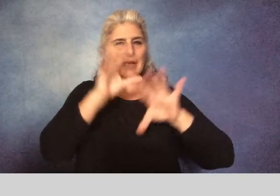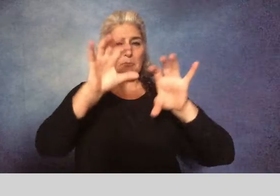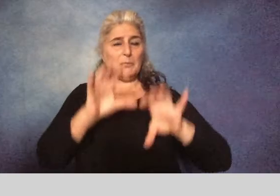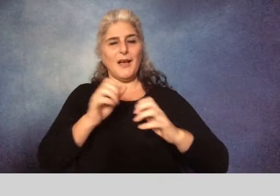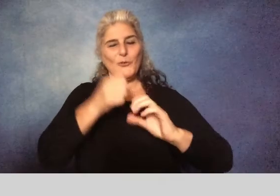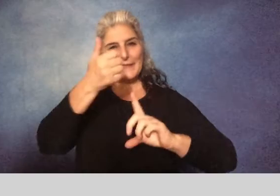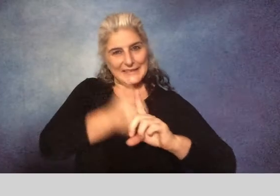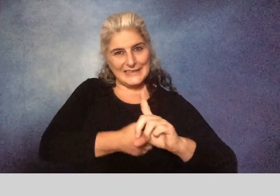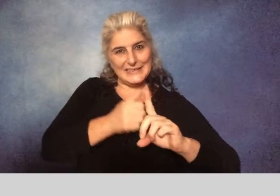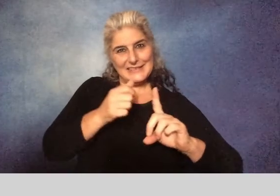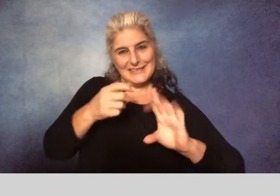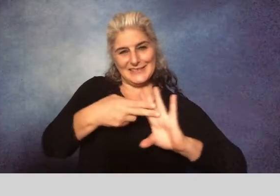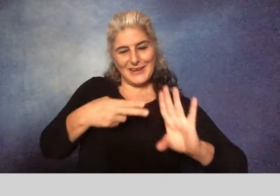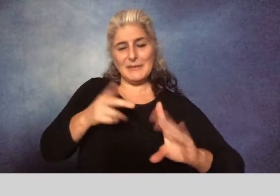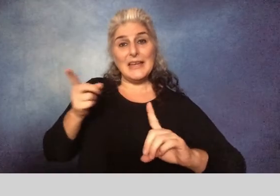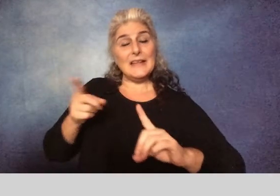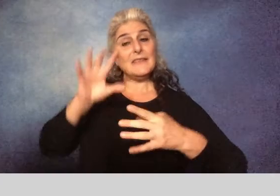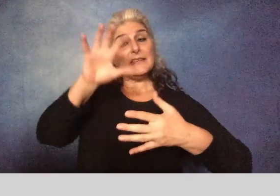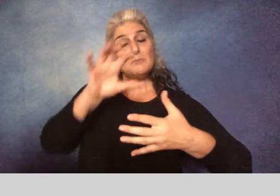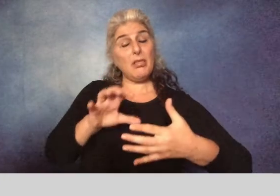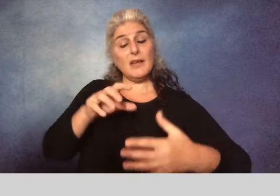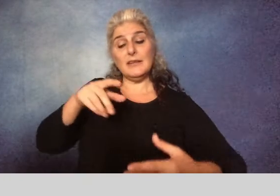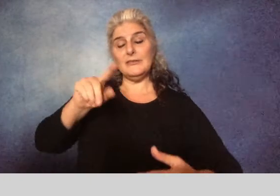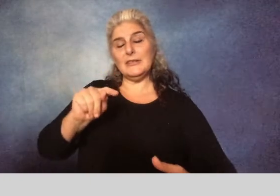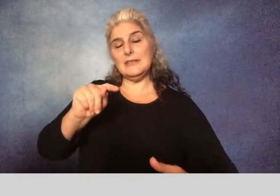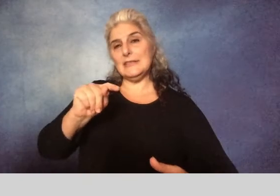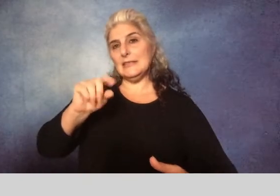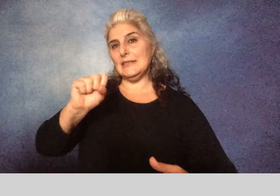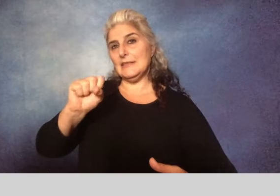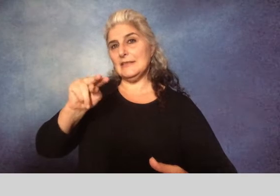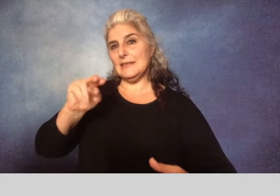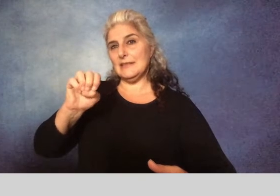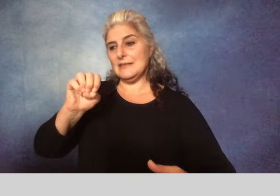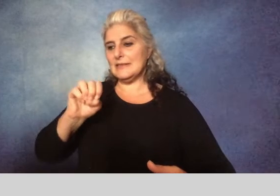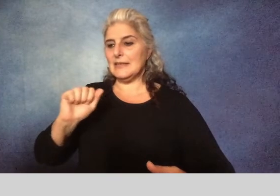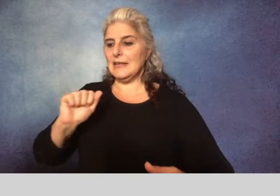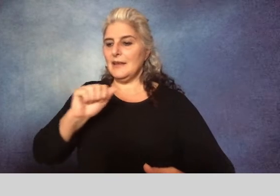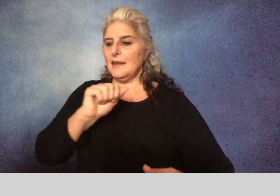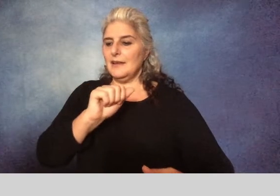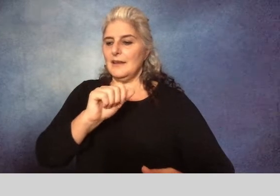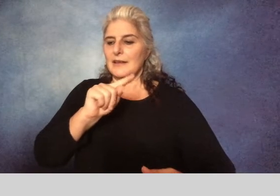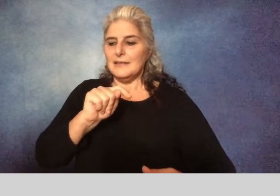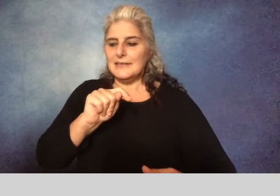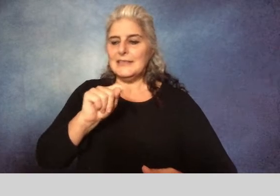This plot is a chisme plot of the principal components. It shows the album's represented in a 2D space